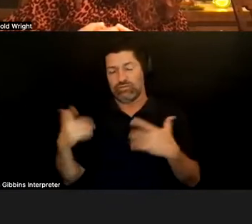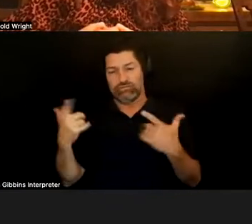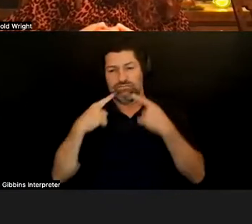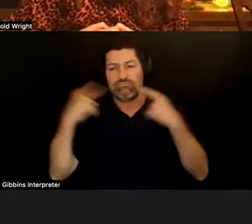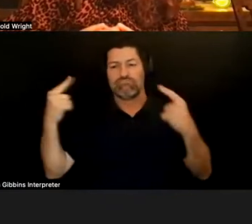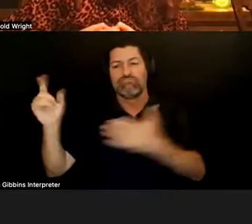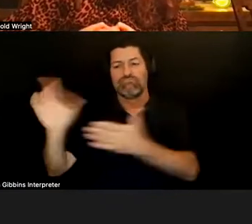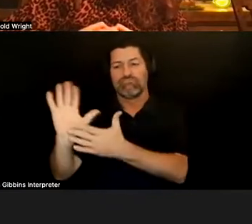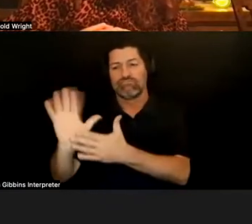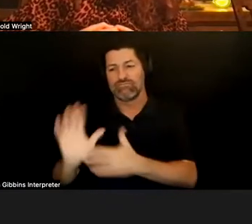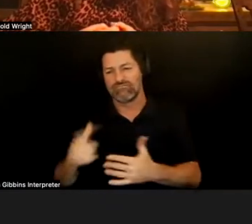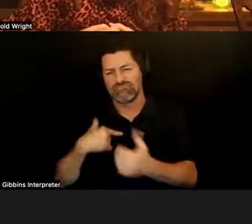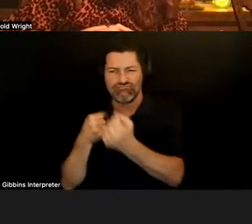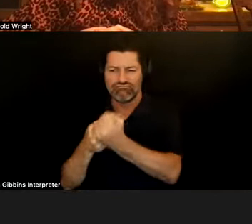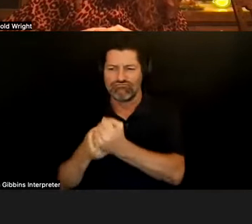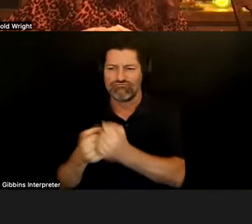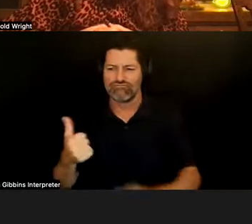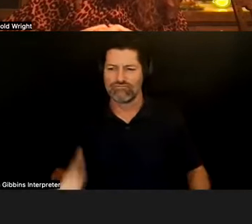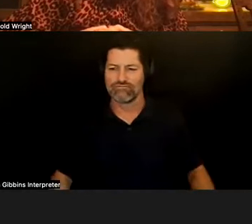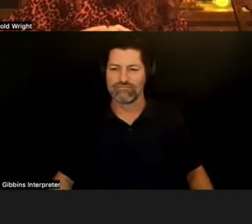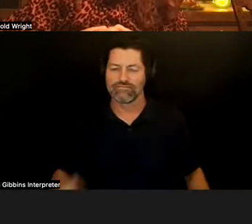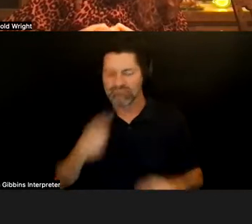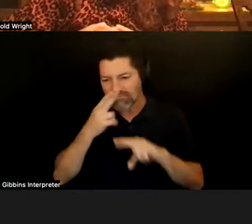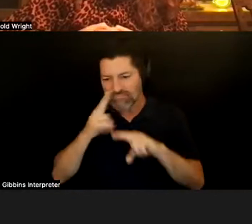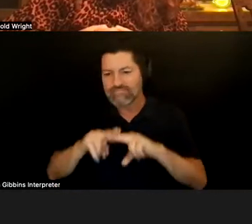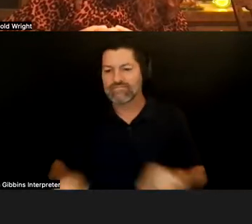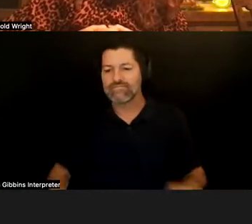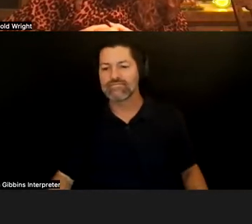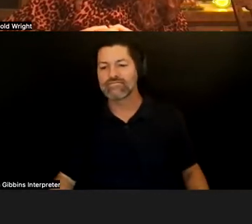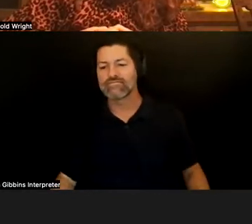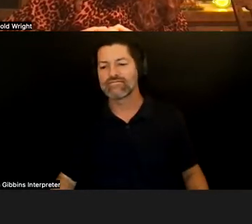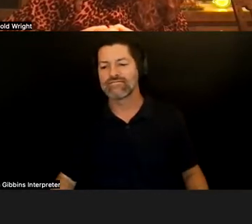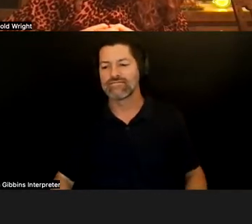fun okay, I guess 20:29:31 that's what you were talking about,